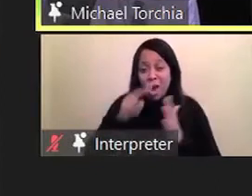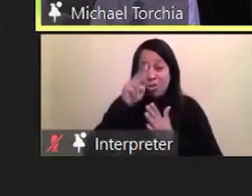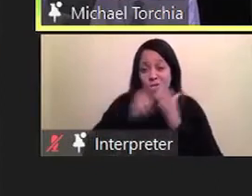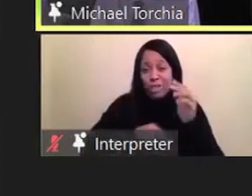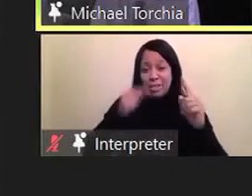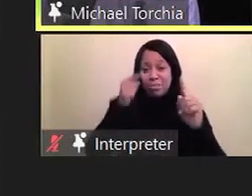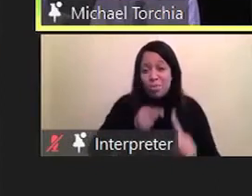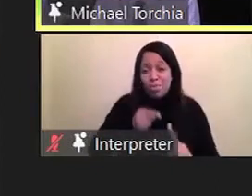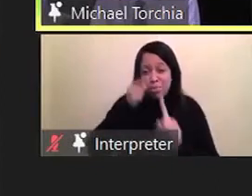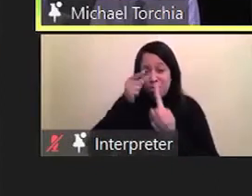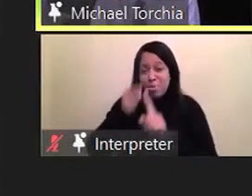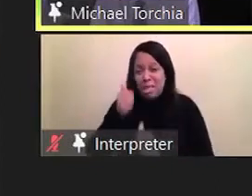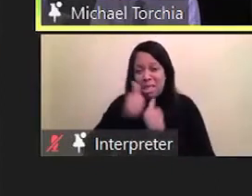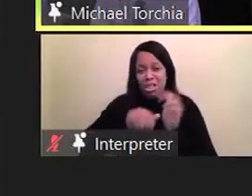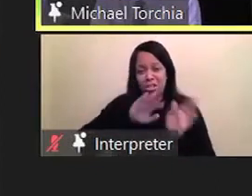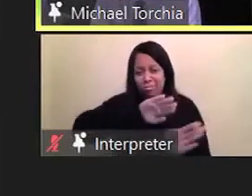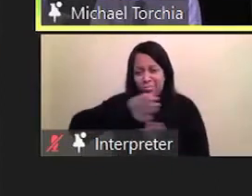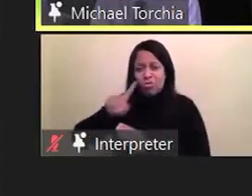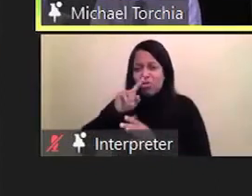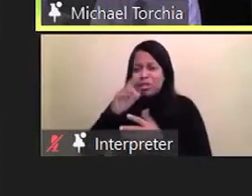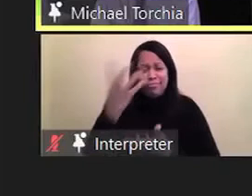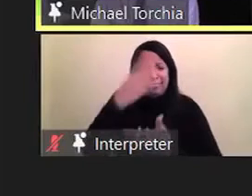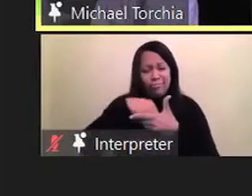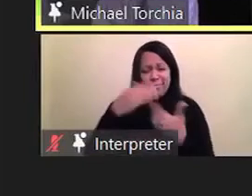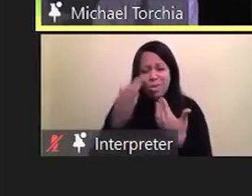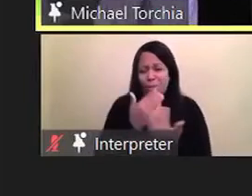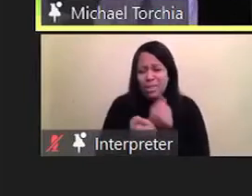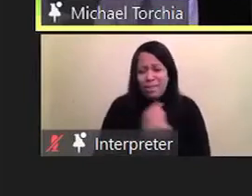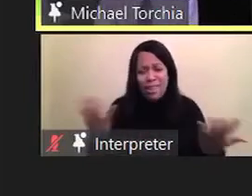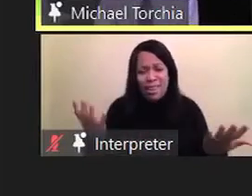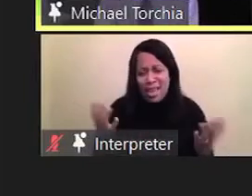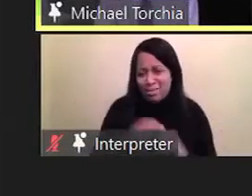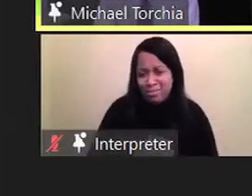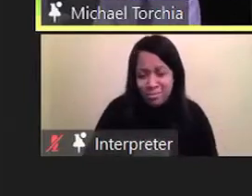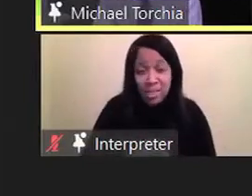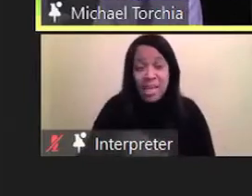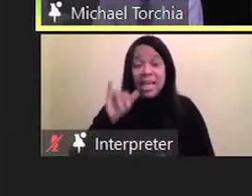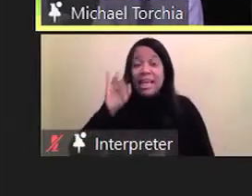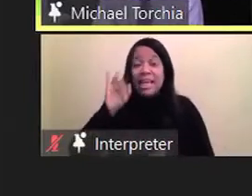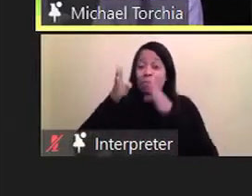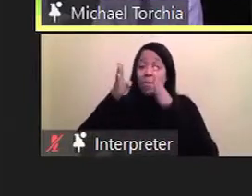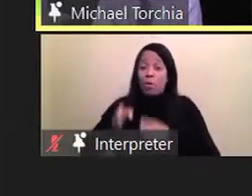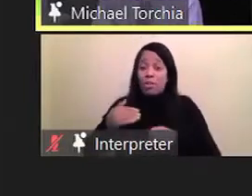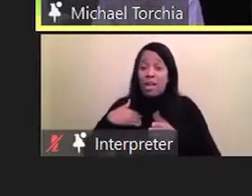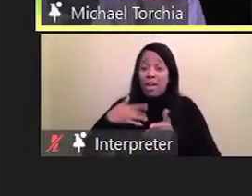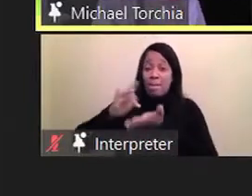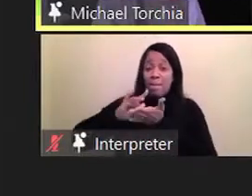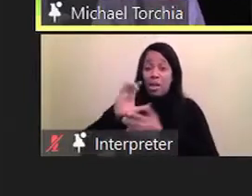from some of these examples. So if someone has a medical condition that impairs one or more-- doesn't have